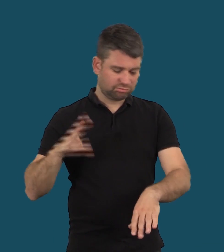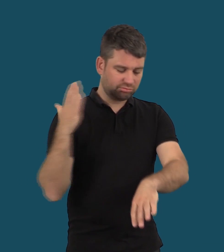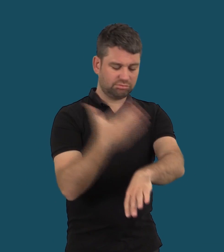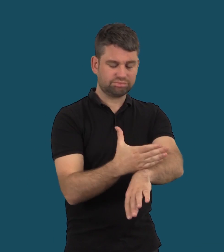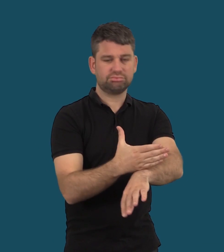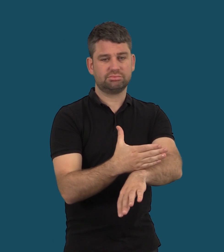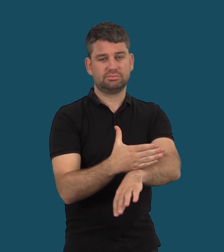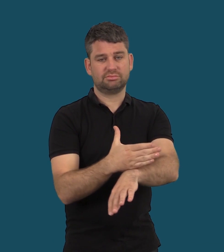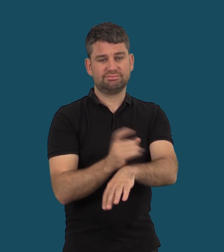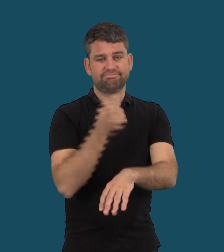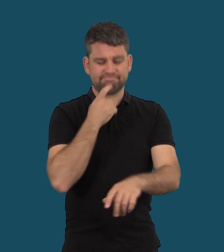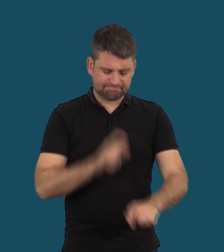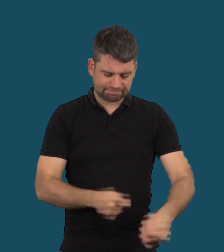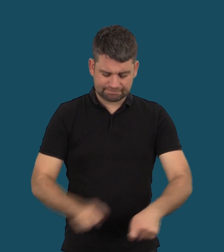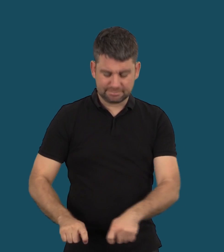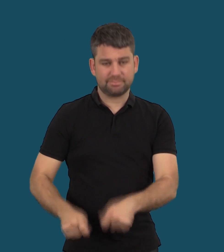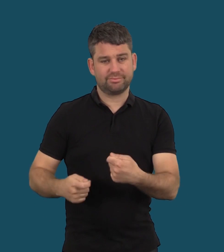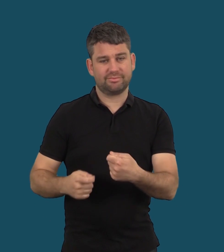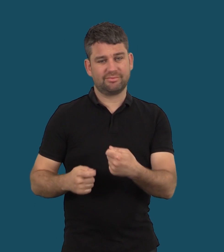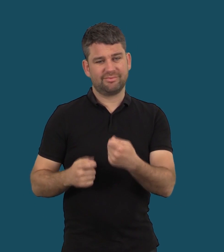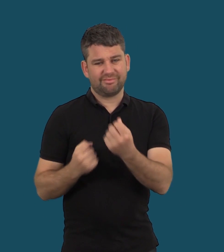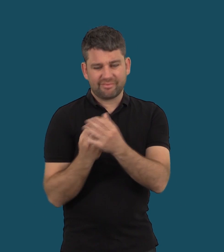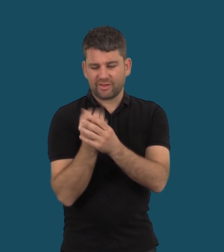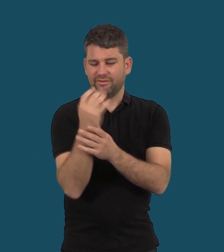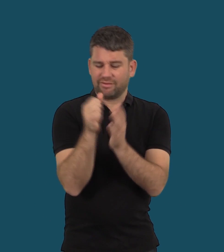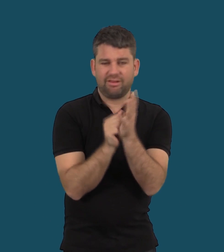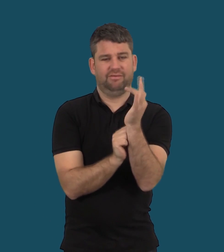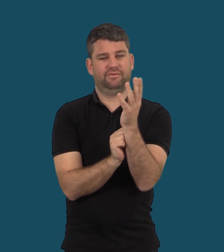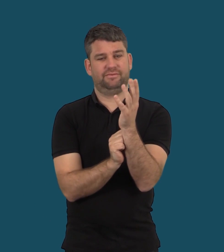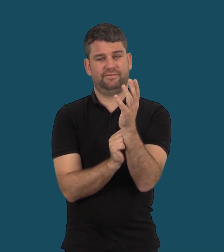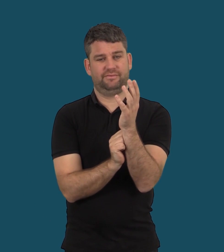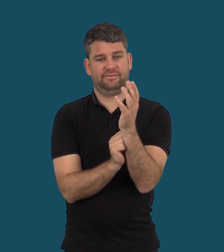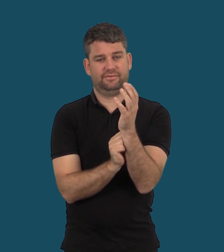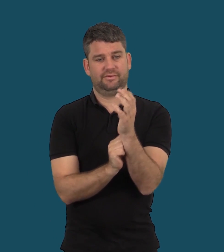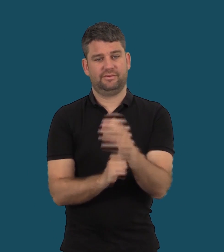including long-sleeved shirt, sturdy boots and strong gloves.